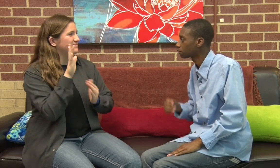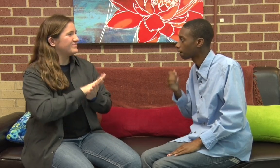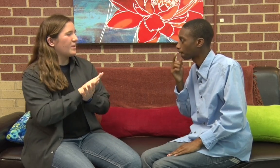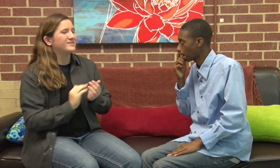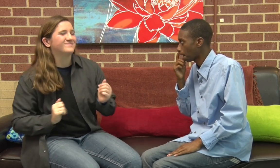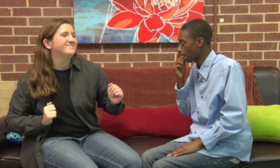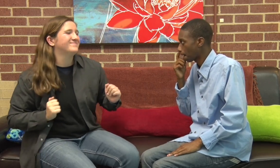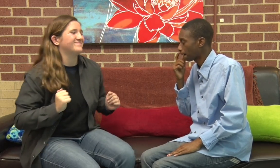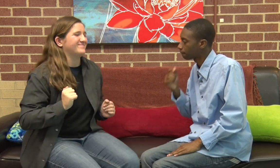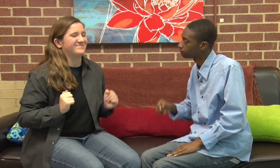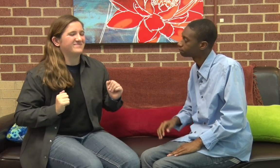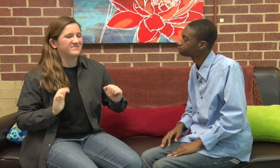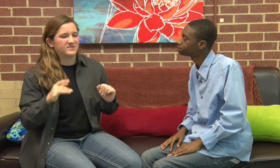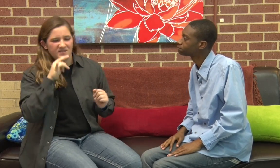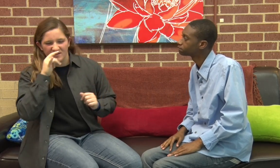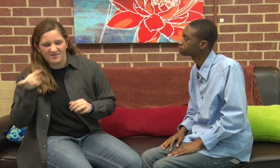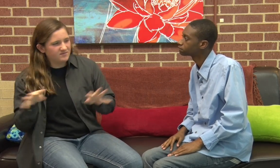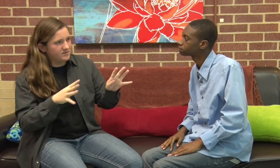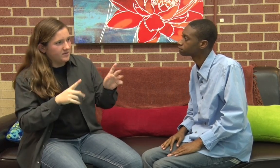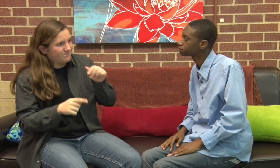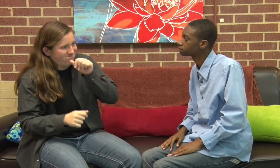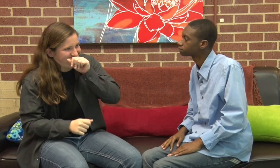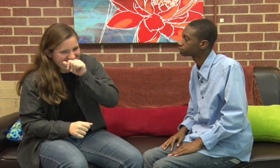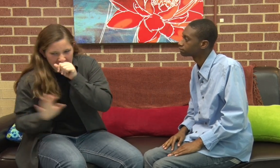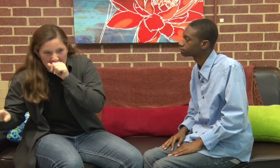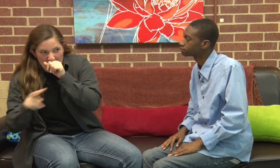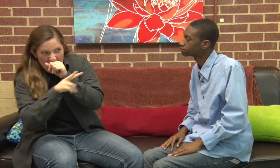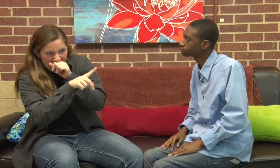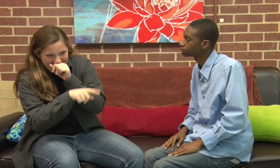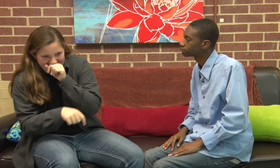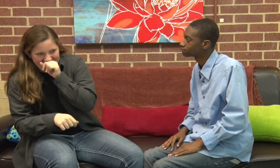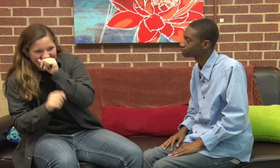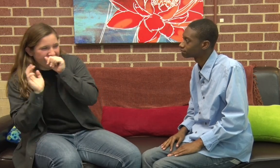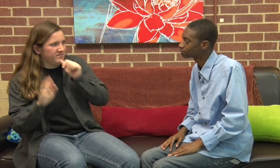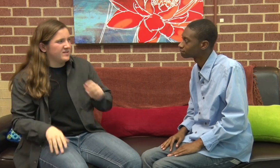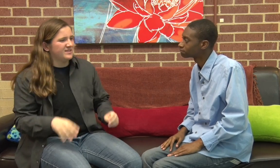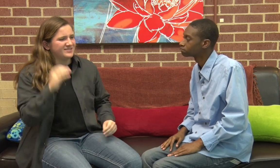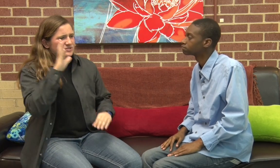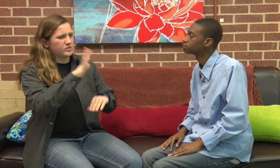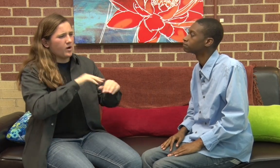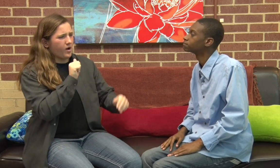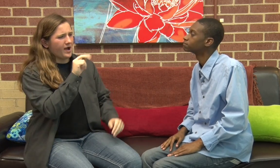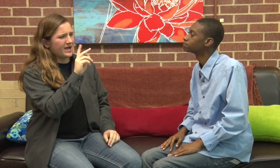So, Andrew went into school. He went marching in and all the kids turned and looked and started laughing at him.